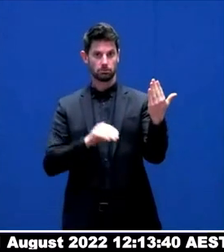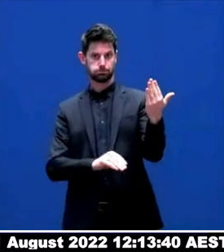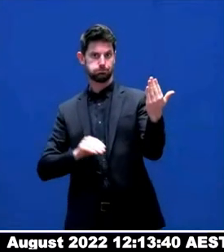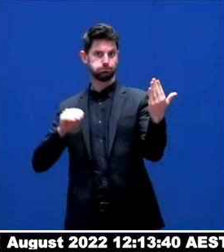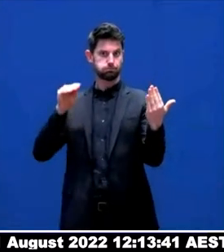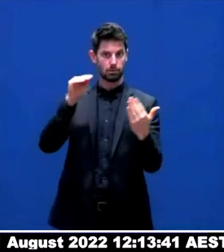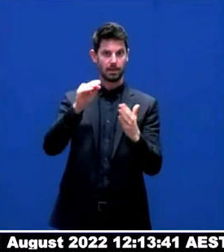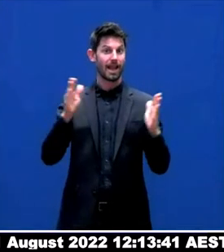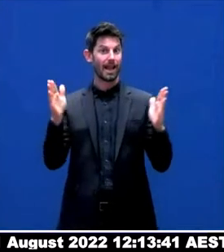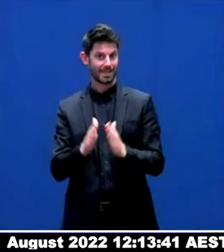in the queue; is that right?